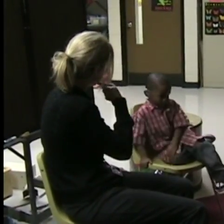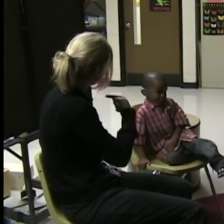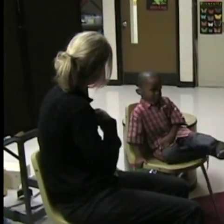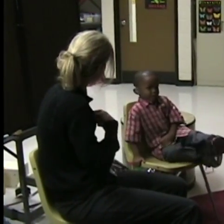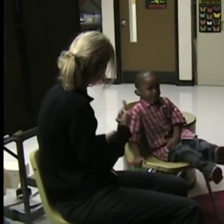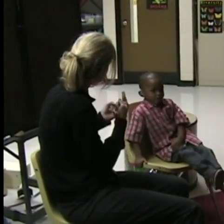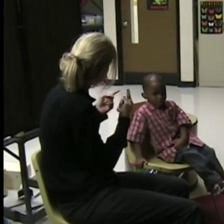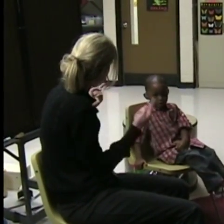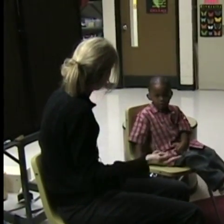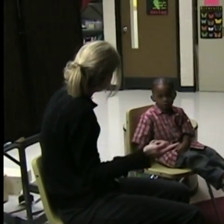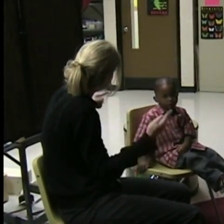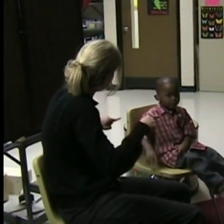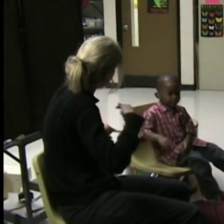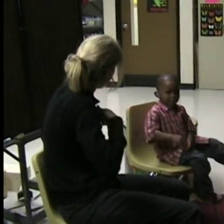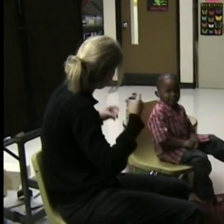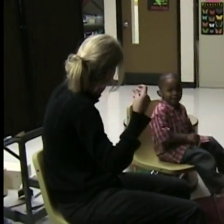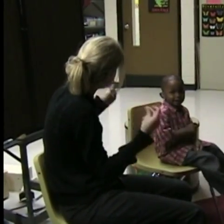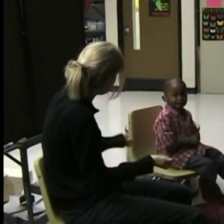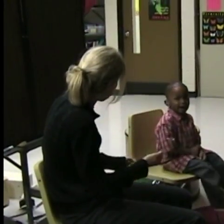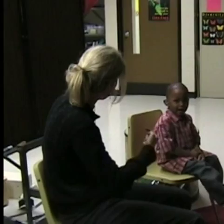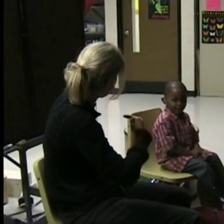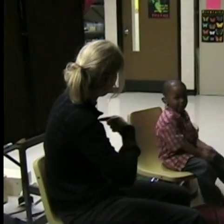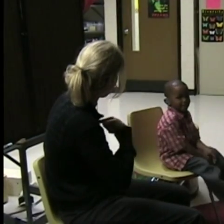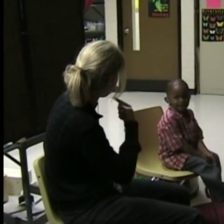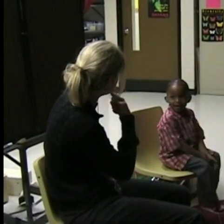tell me the opposite, when I snap.